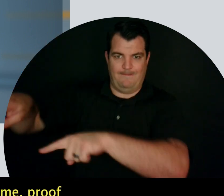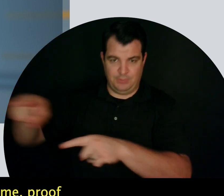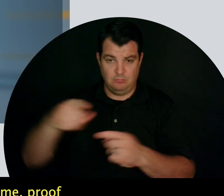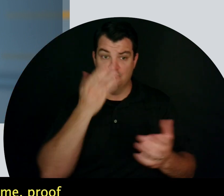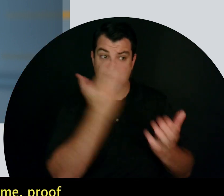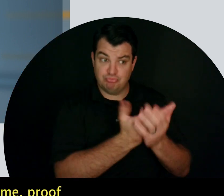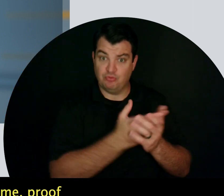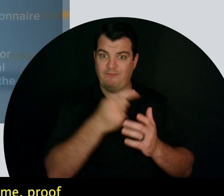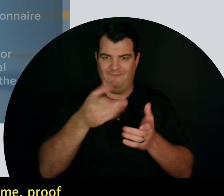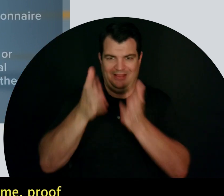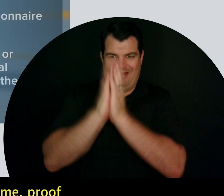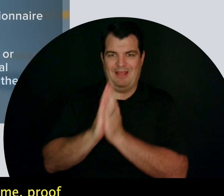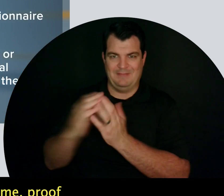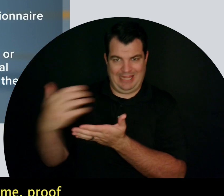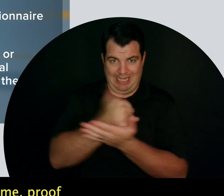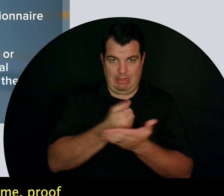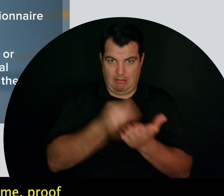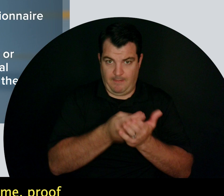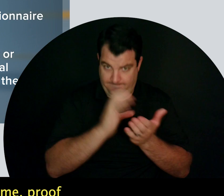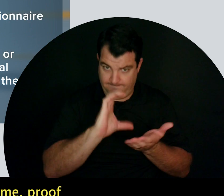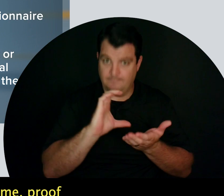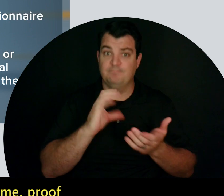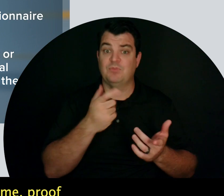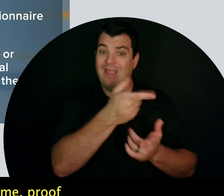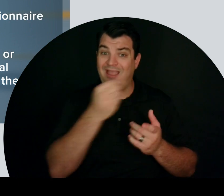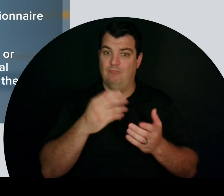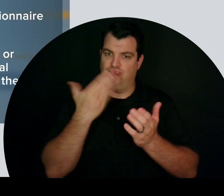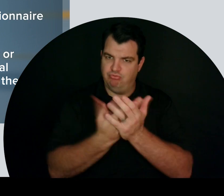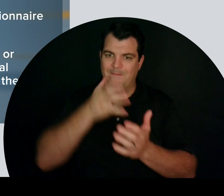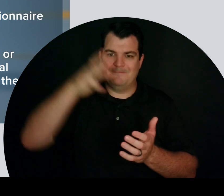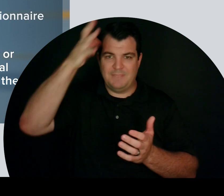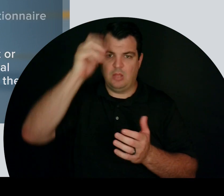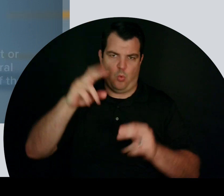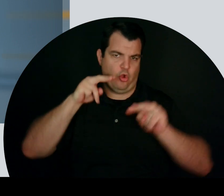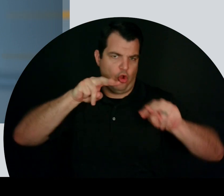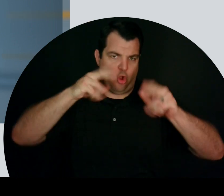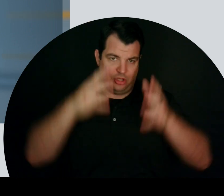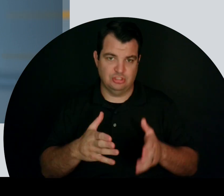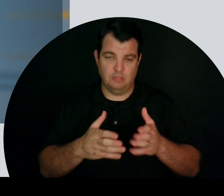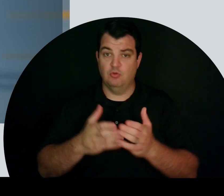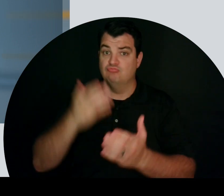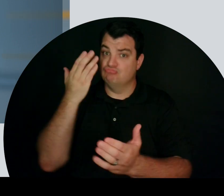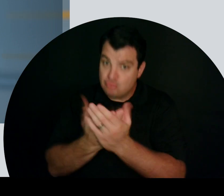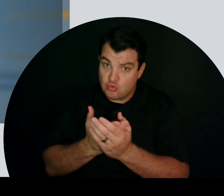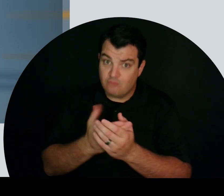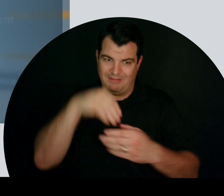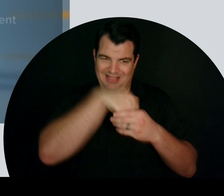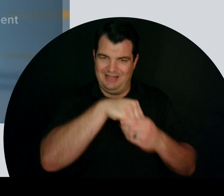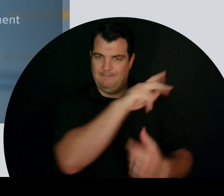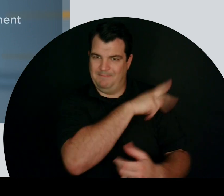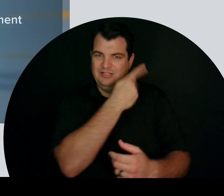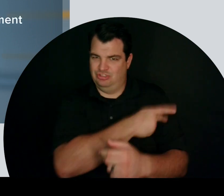documenting the crime, proof of the claimant's income, proof of parentage or guardianship,